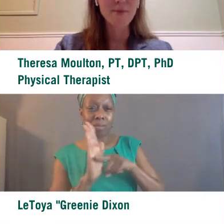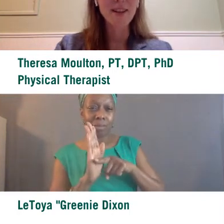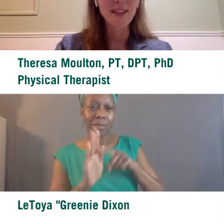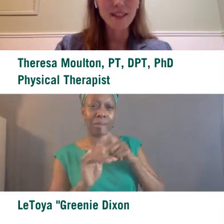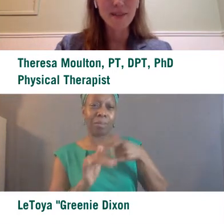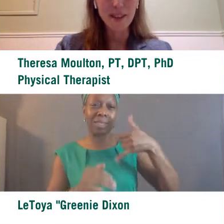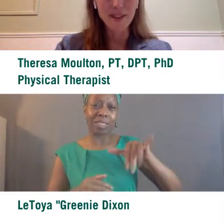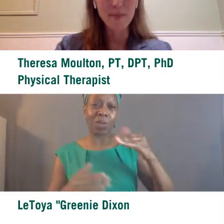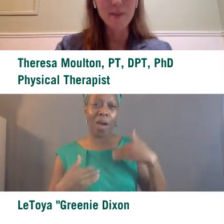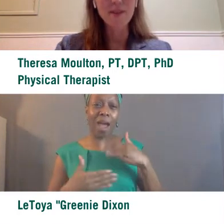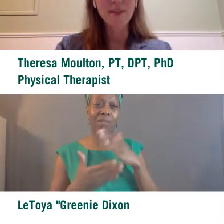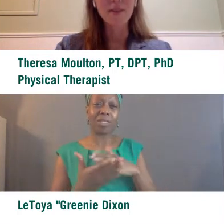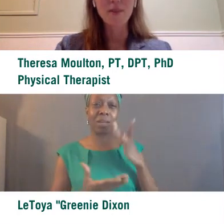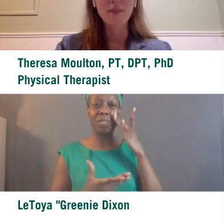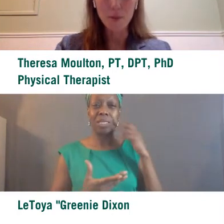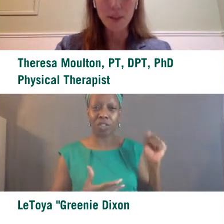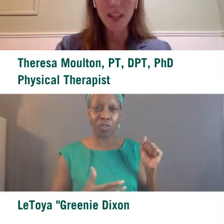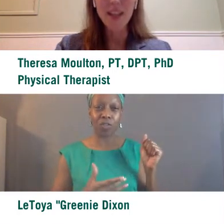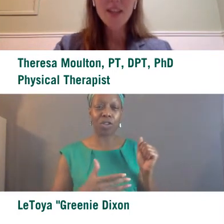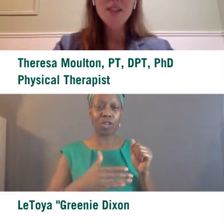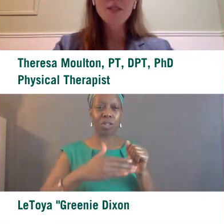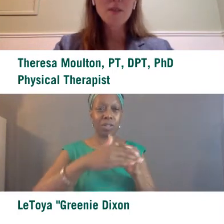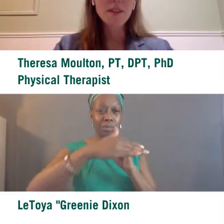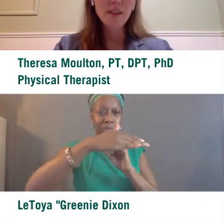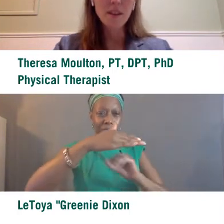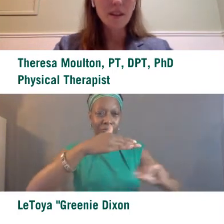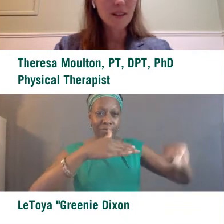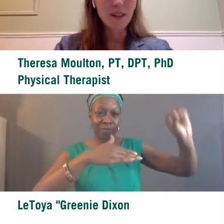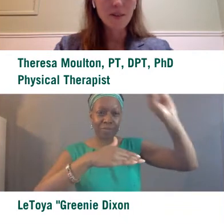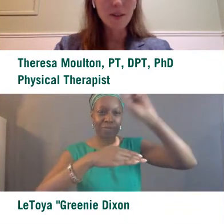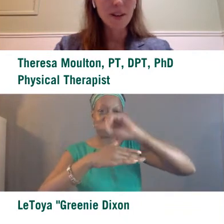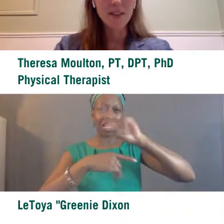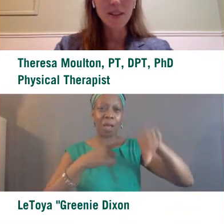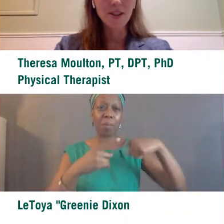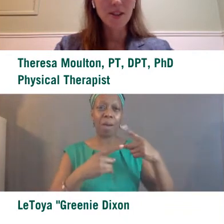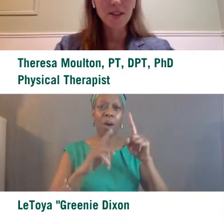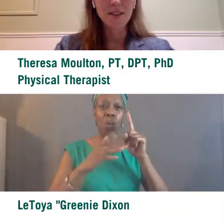in what is available remotely. So there are a lot of organizations